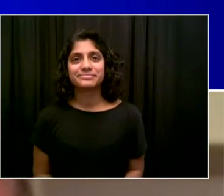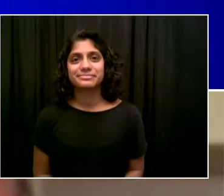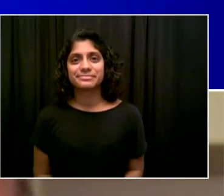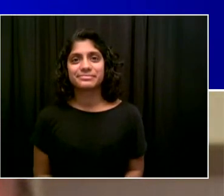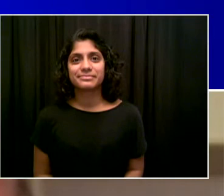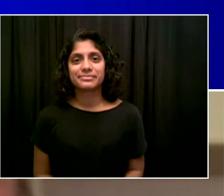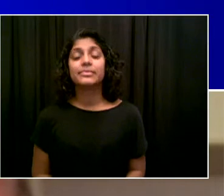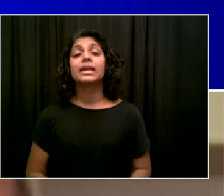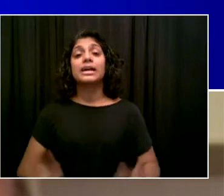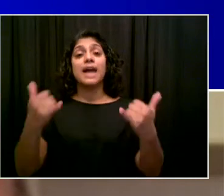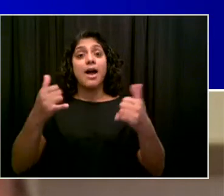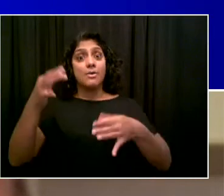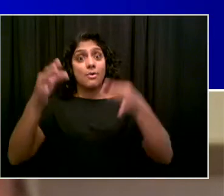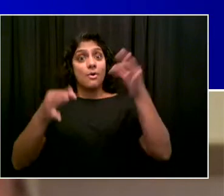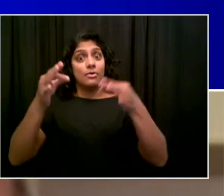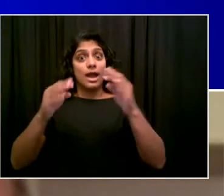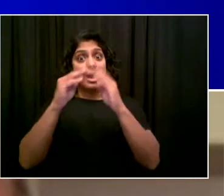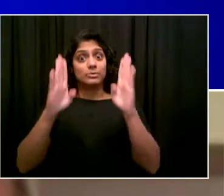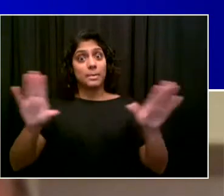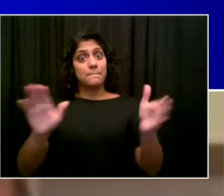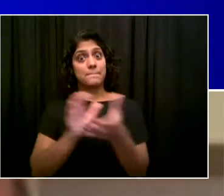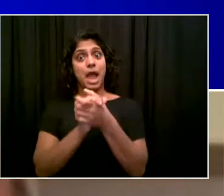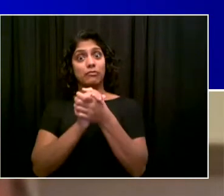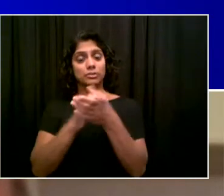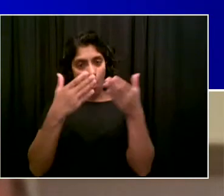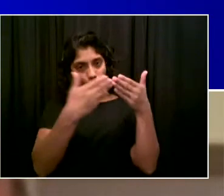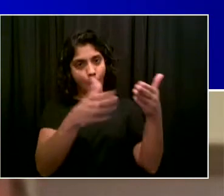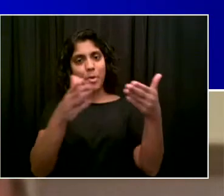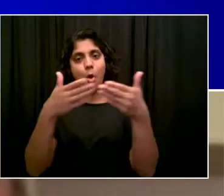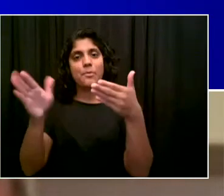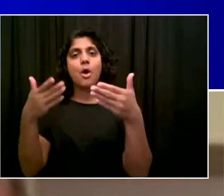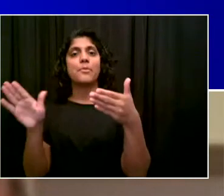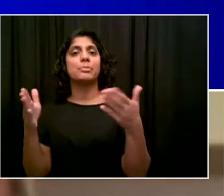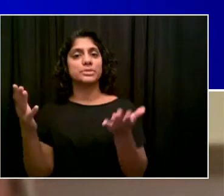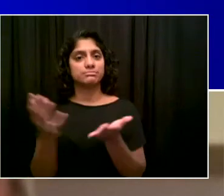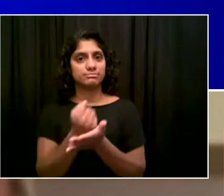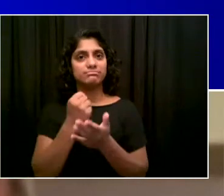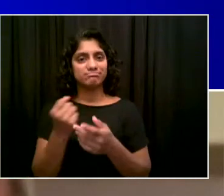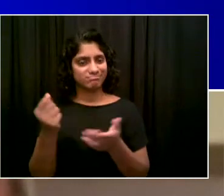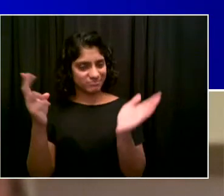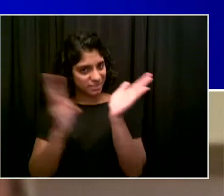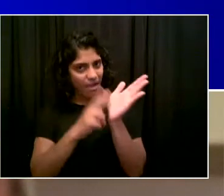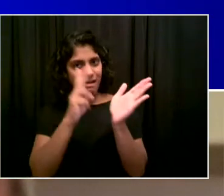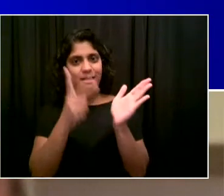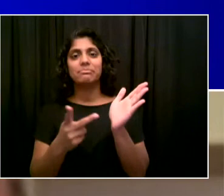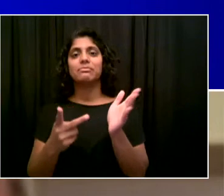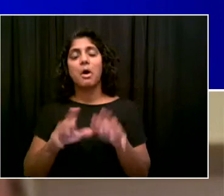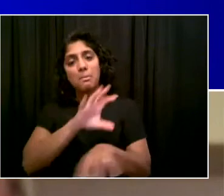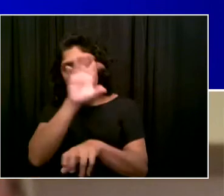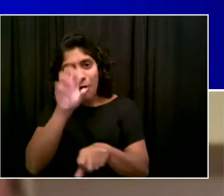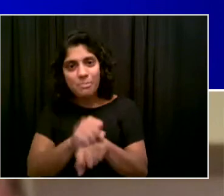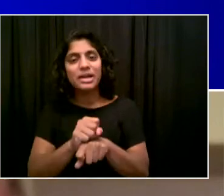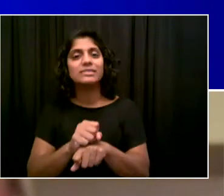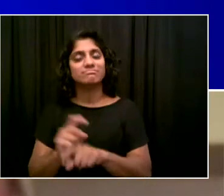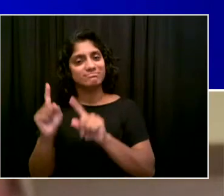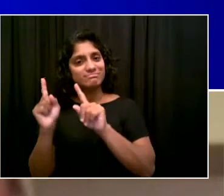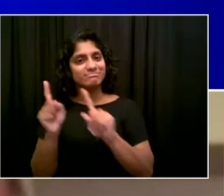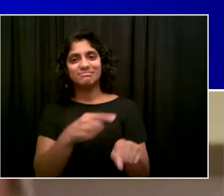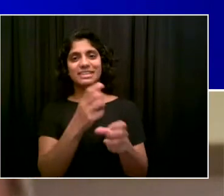YOU'RE RIGHT. NEW YORKERS HAVE BEEN WAITING A LO NGTIME O TGET MARRIED, THIS IS A BEAUTIFUL